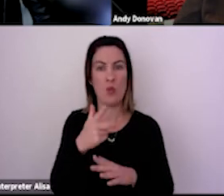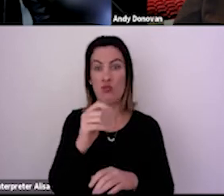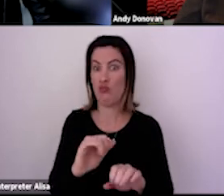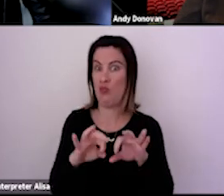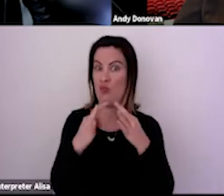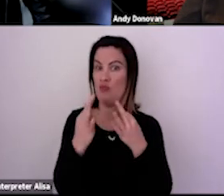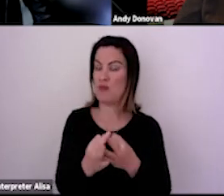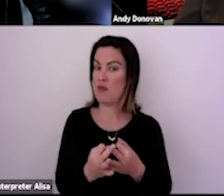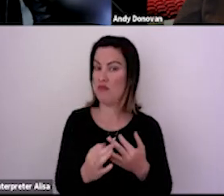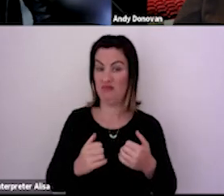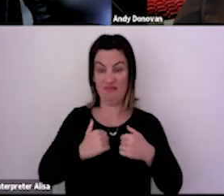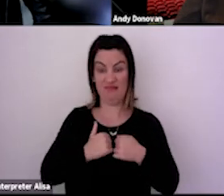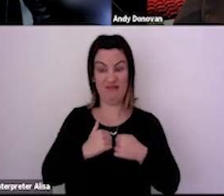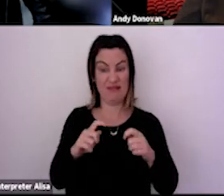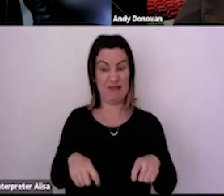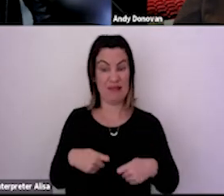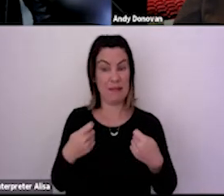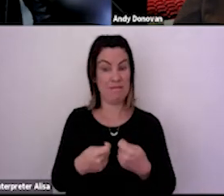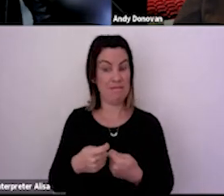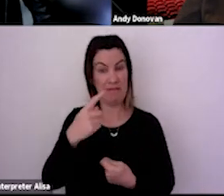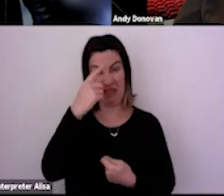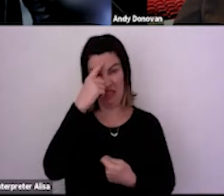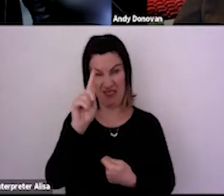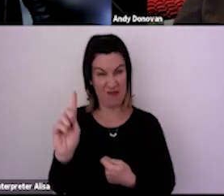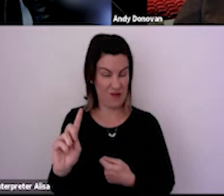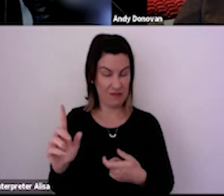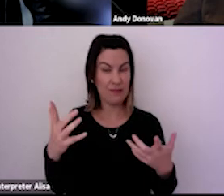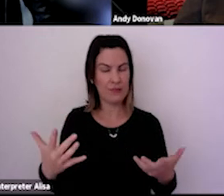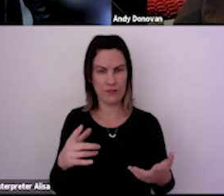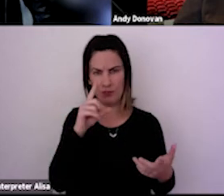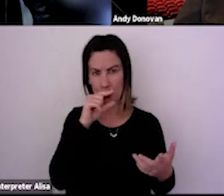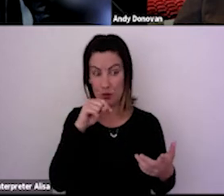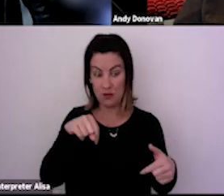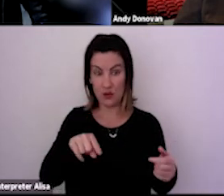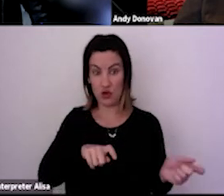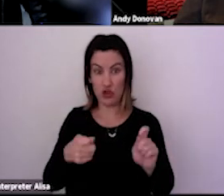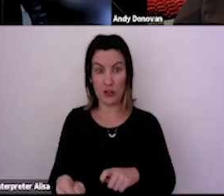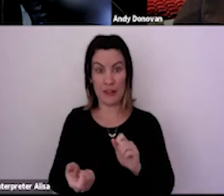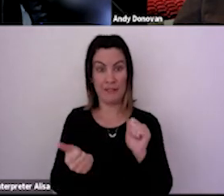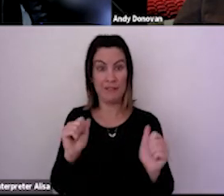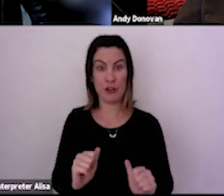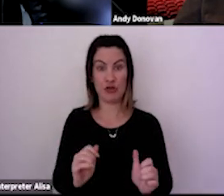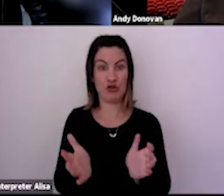thinking about, this isn't potentially going to be the last lockdown or the last time things have been rescheduled